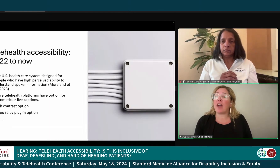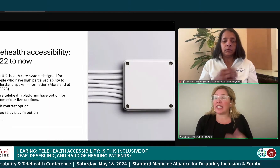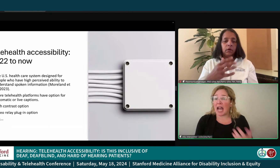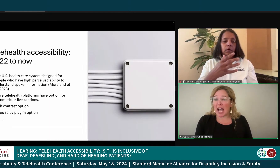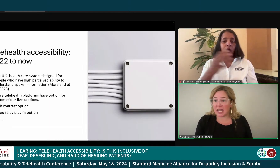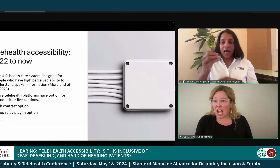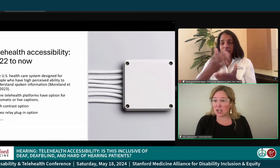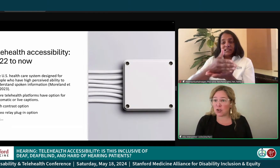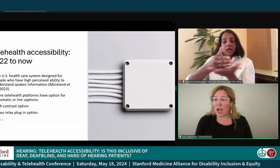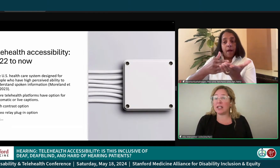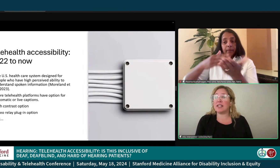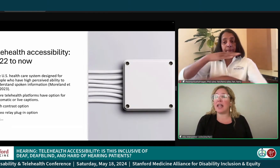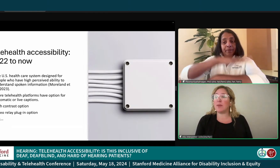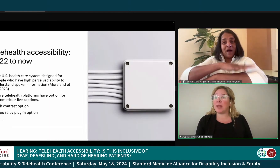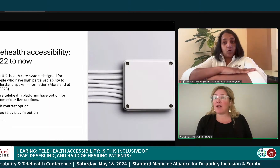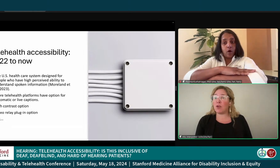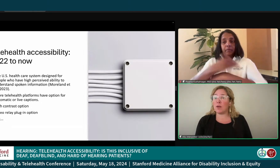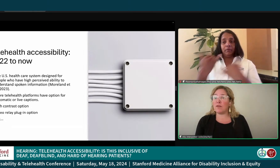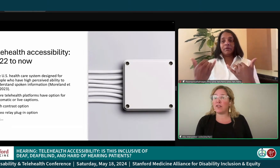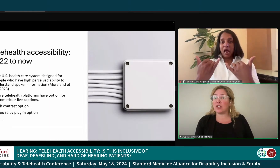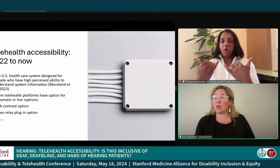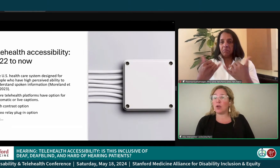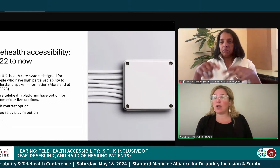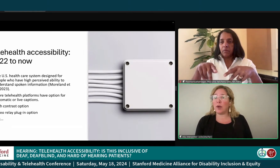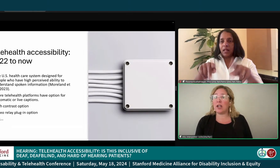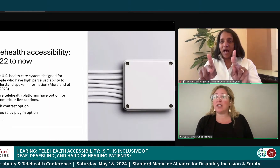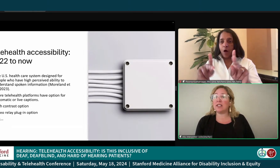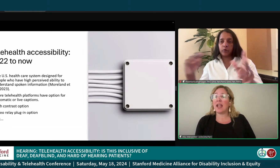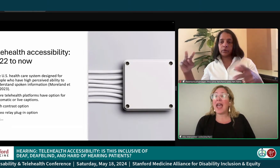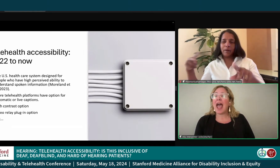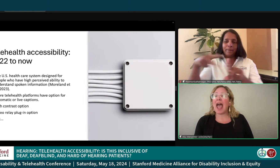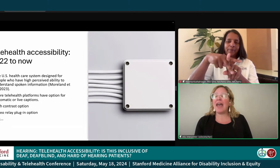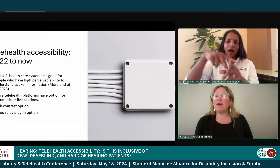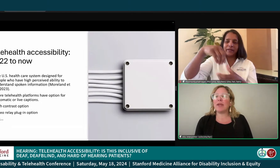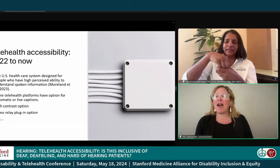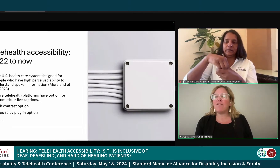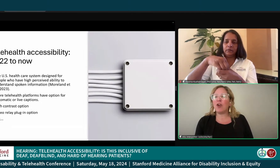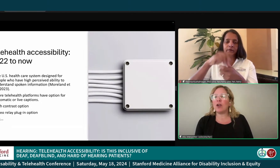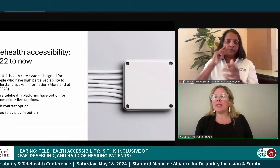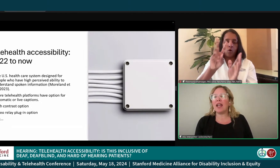Providing high contrast on the platform for visual awareness and the platforms